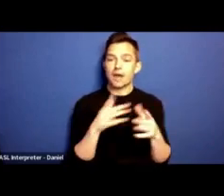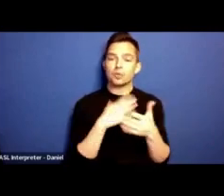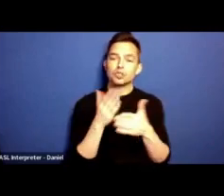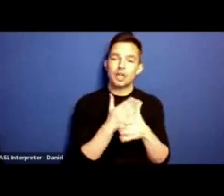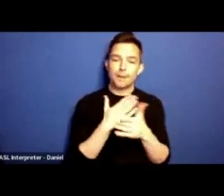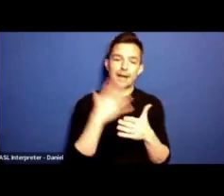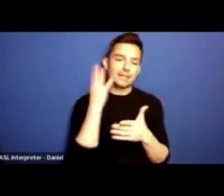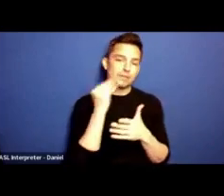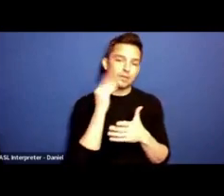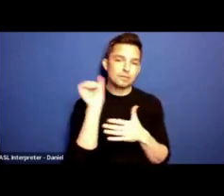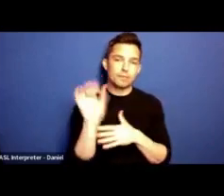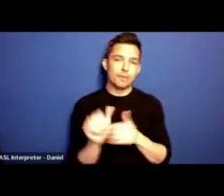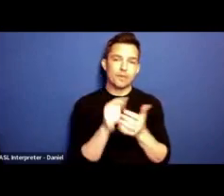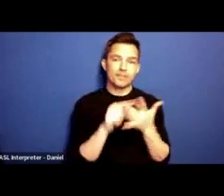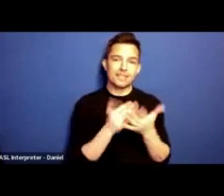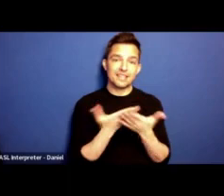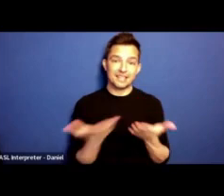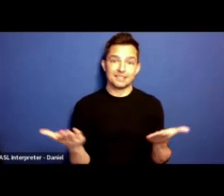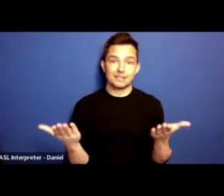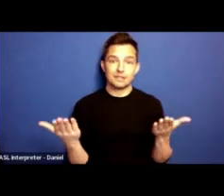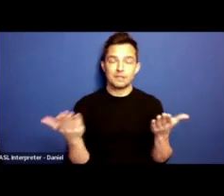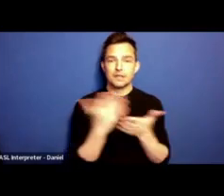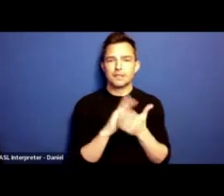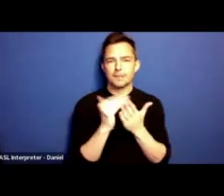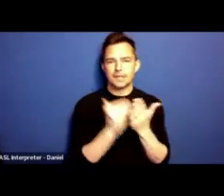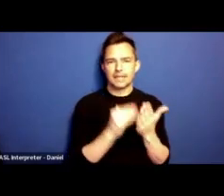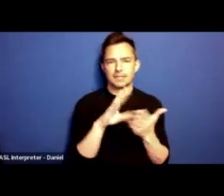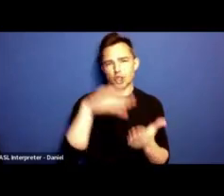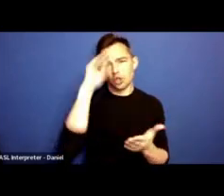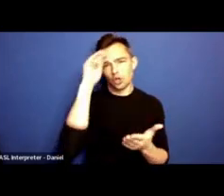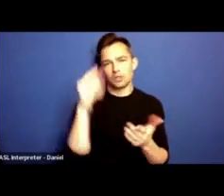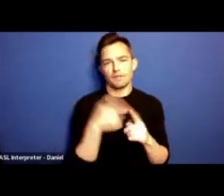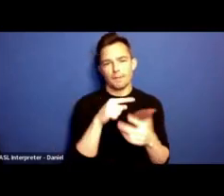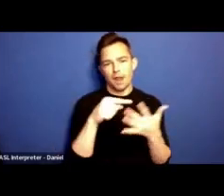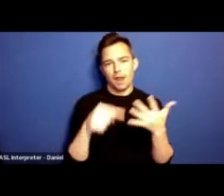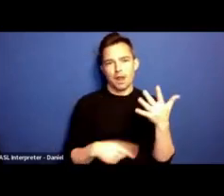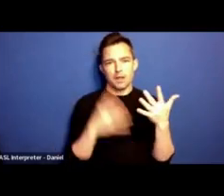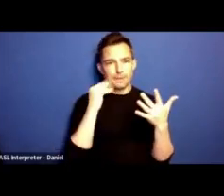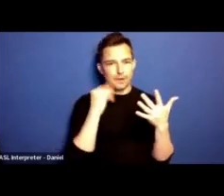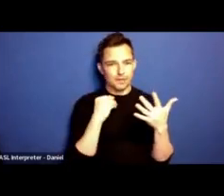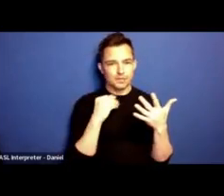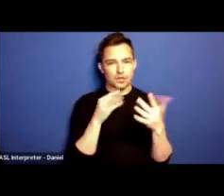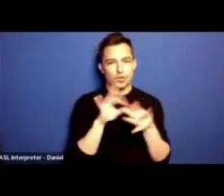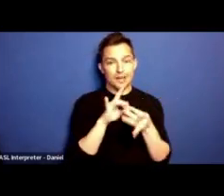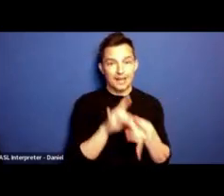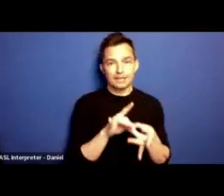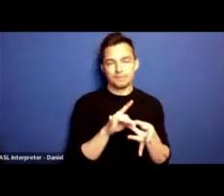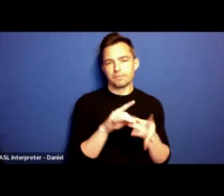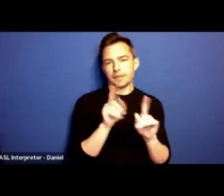experiences with those things. And some of the lessons learned from all of that experience around peer to peer support.